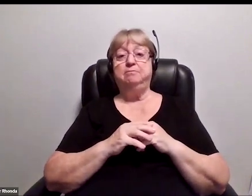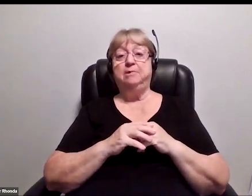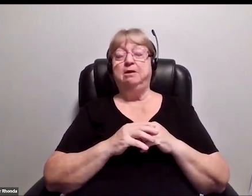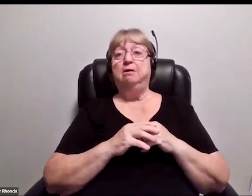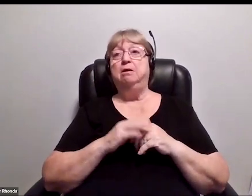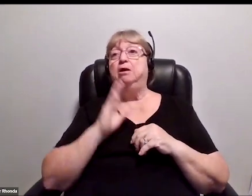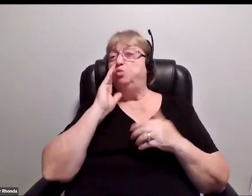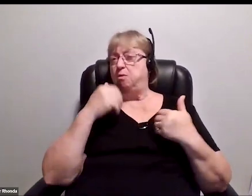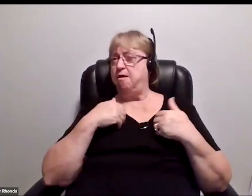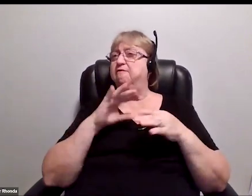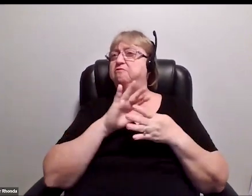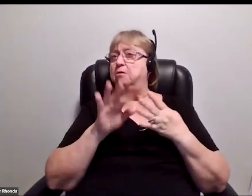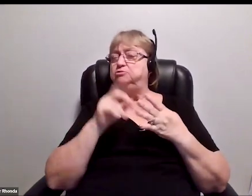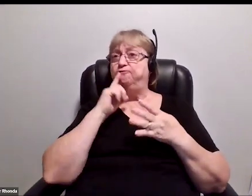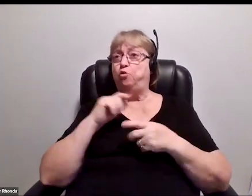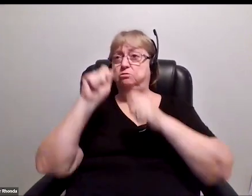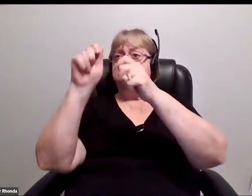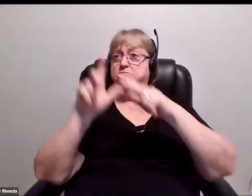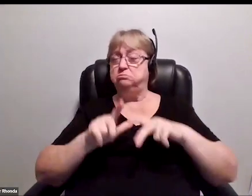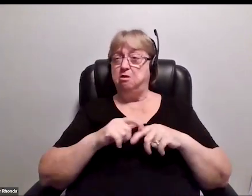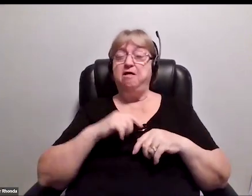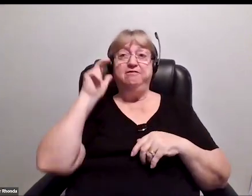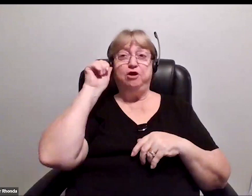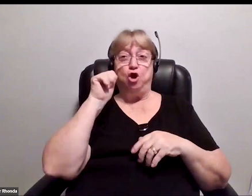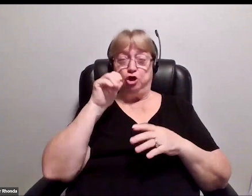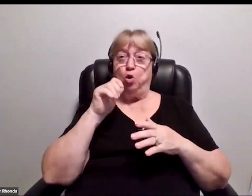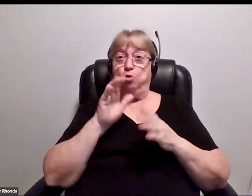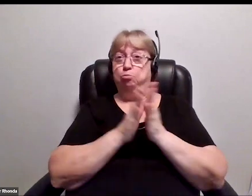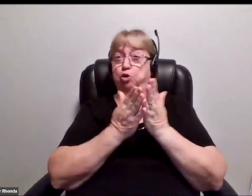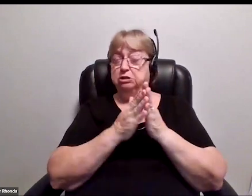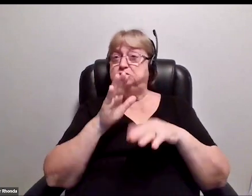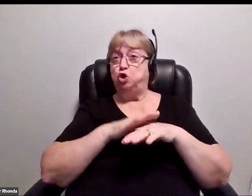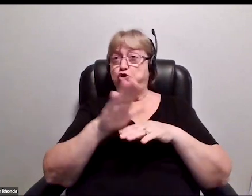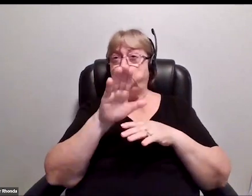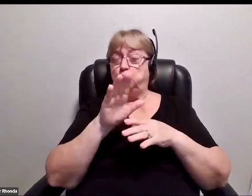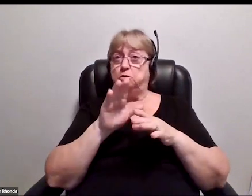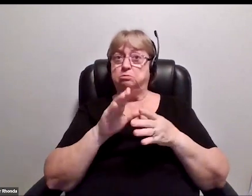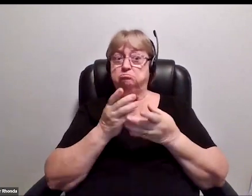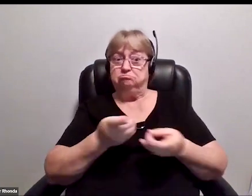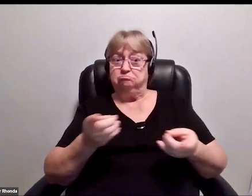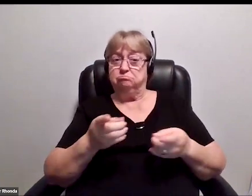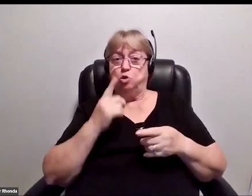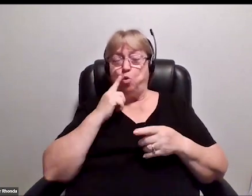to download these audio booklets onto your device or to stream them directly from our website.